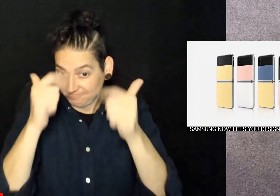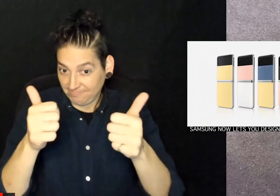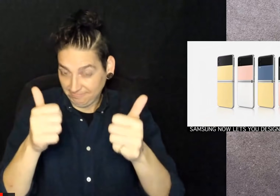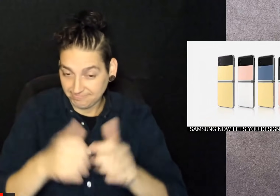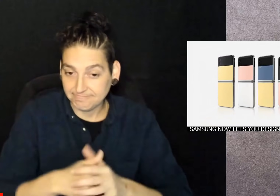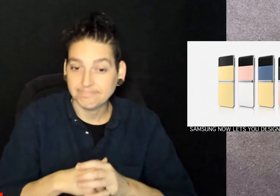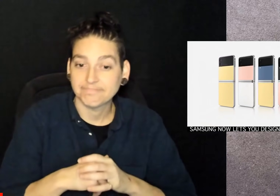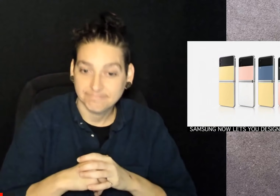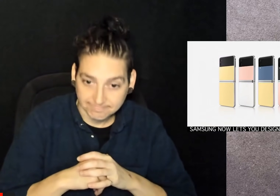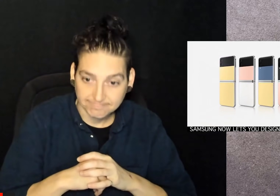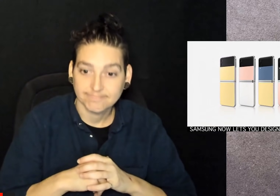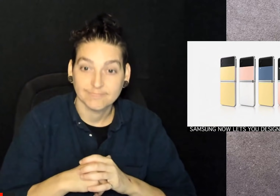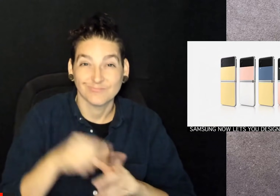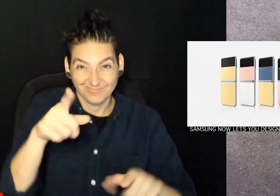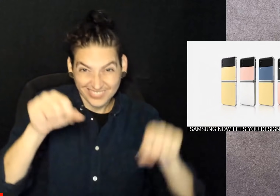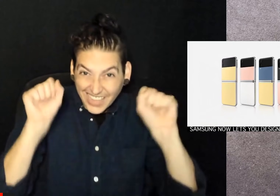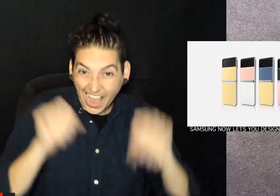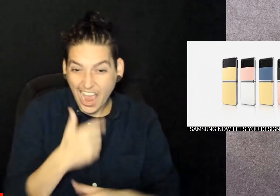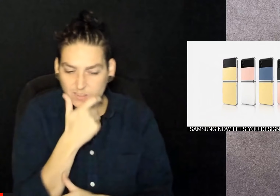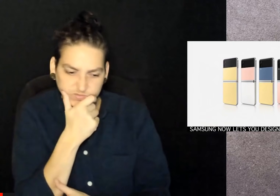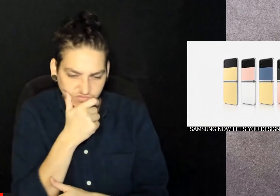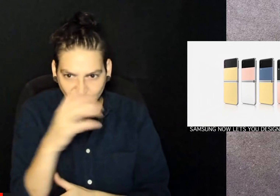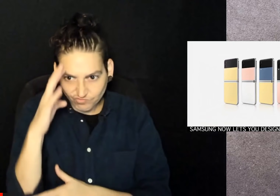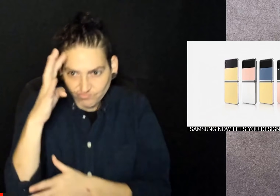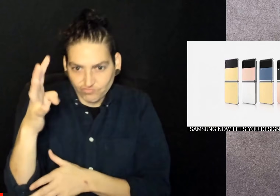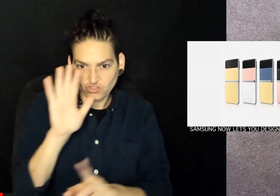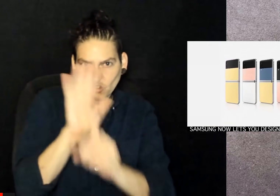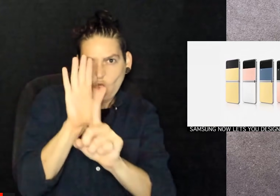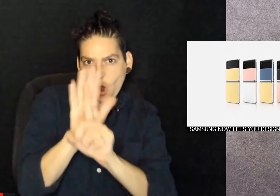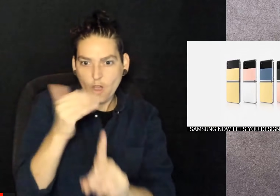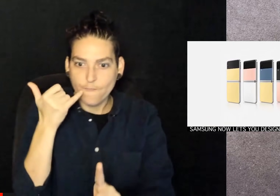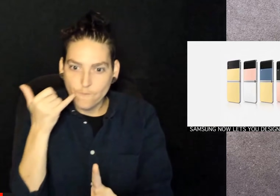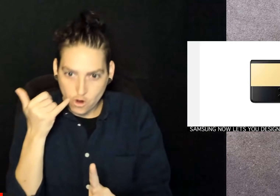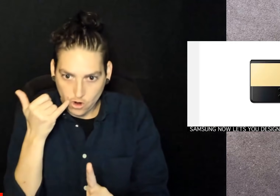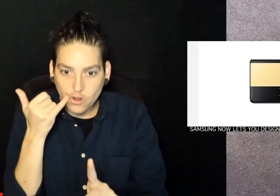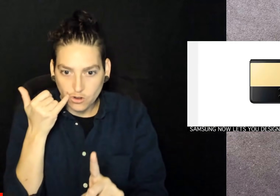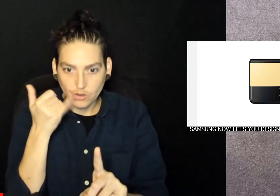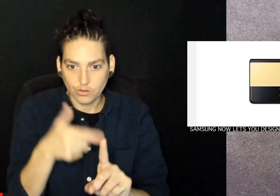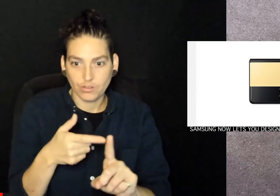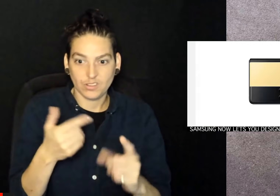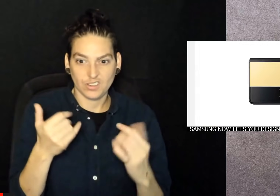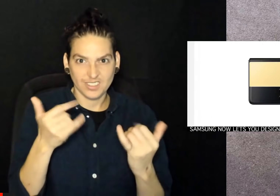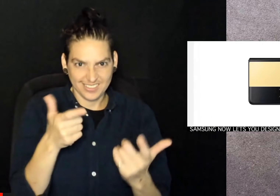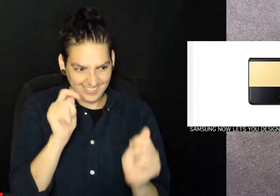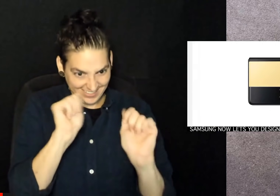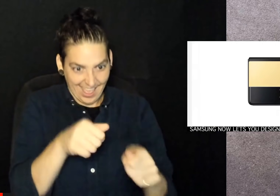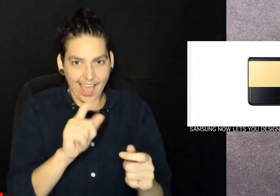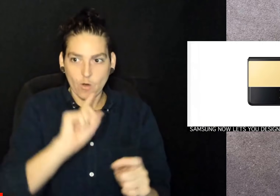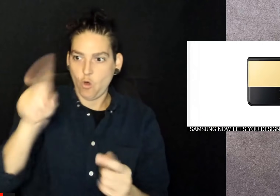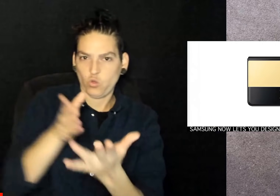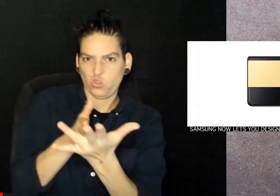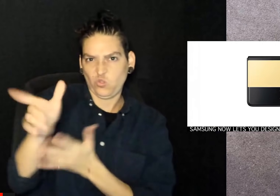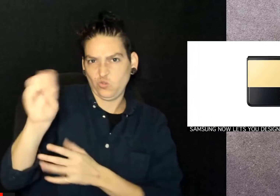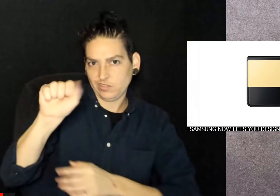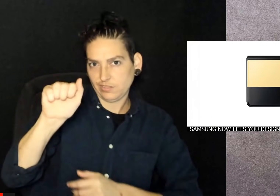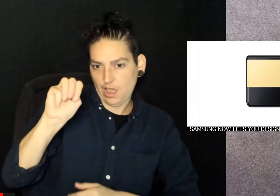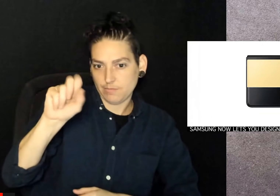then add a pop of color on the front or back panel you can start creating your phone now